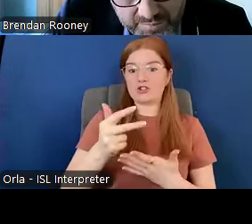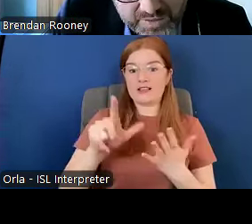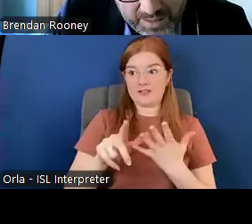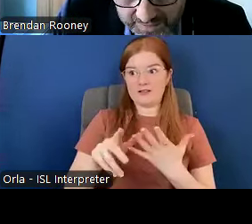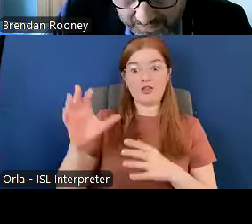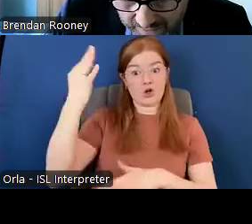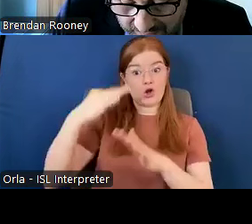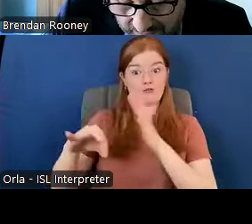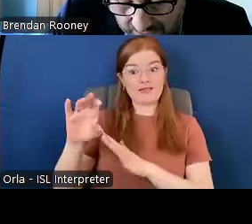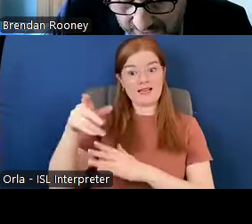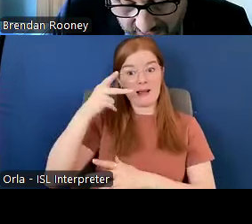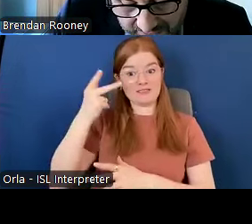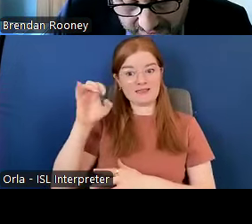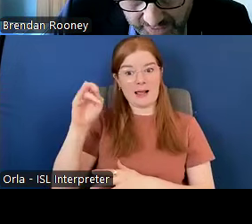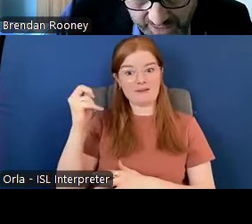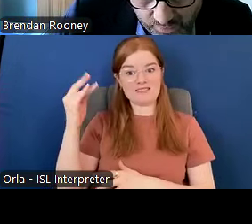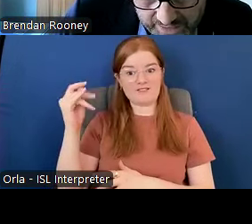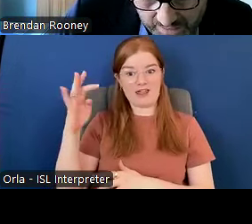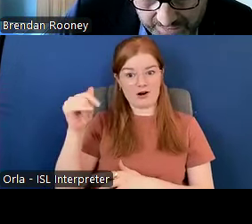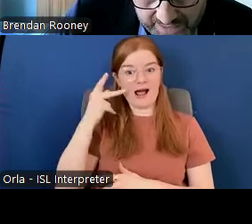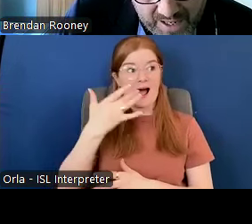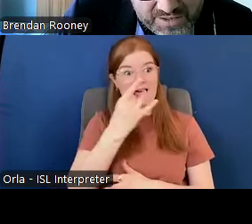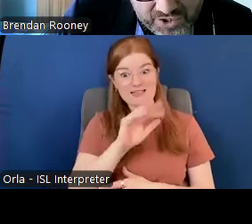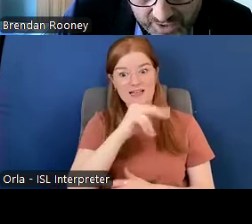government of Eamon de Valera to design a three-light window for the garrison church